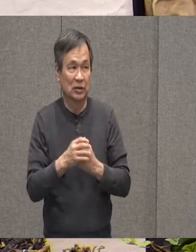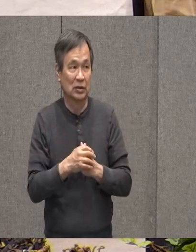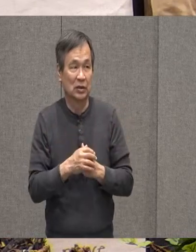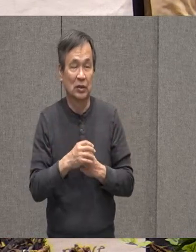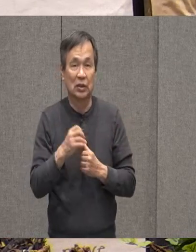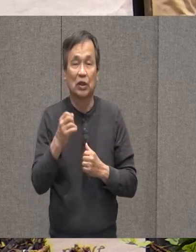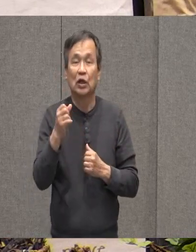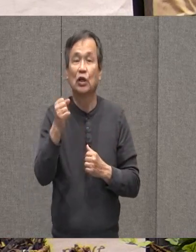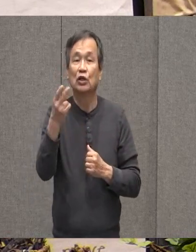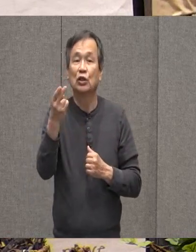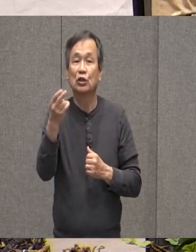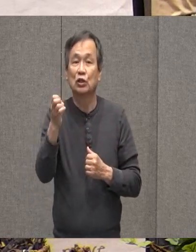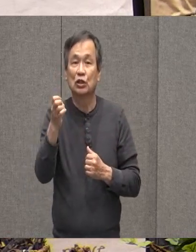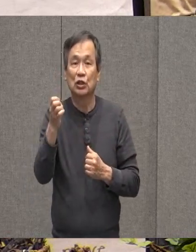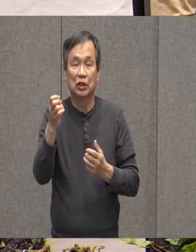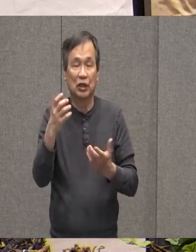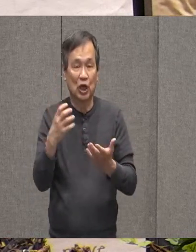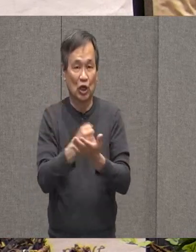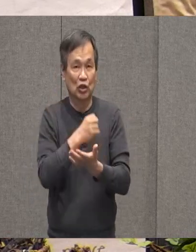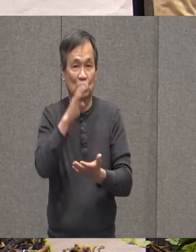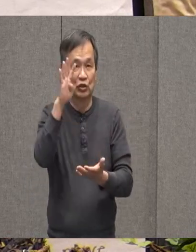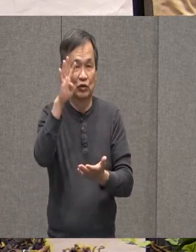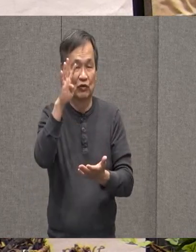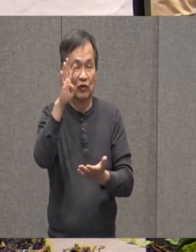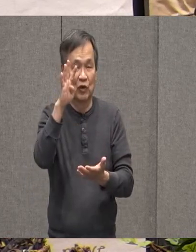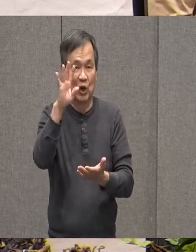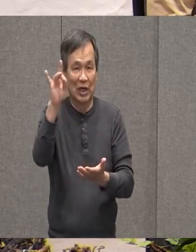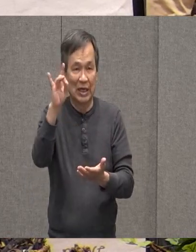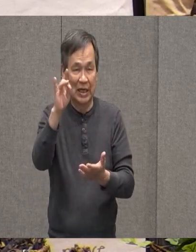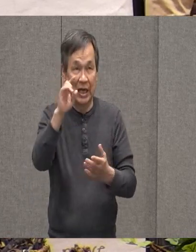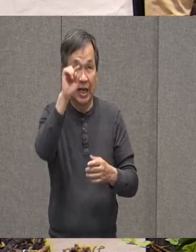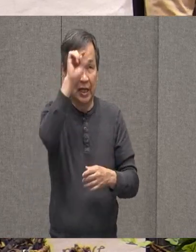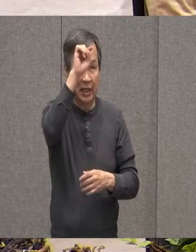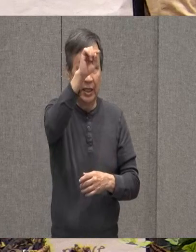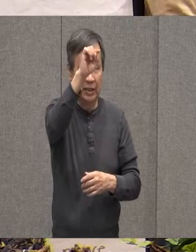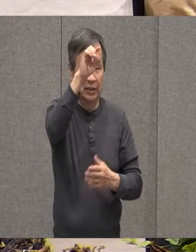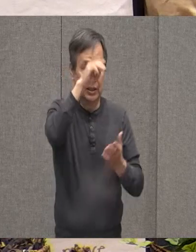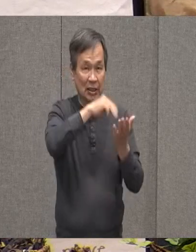She makes 48 million dollars.